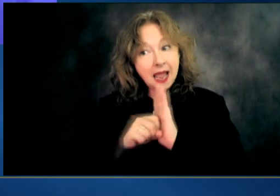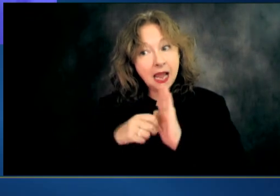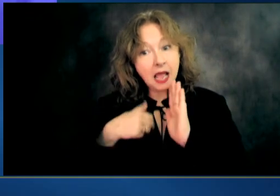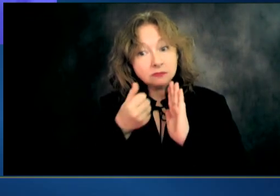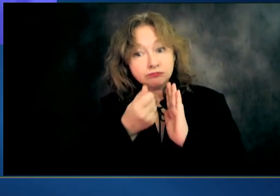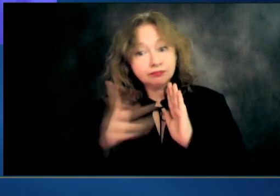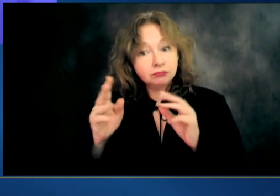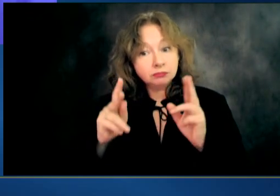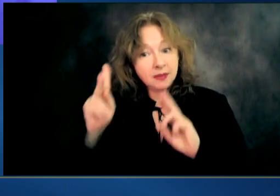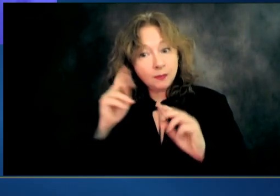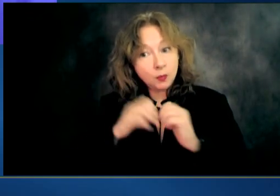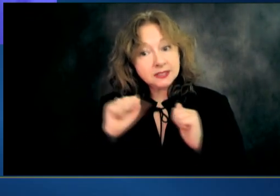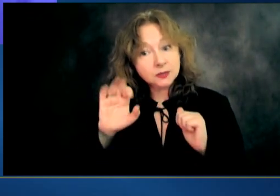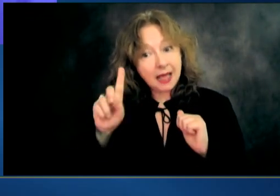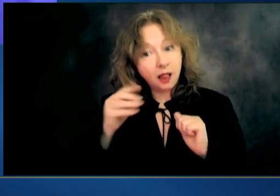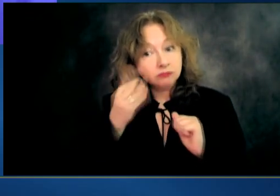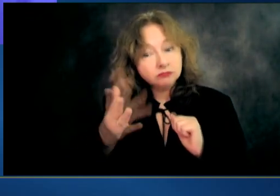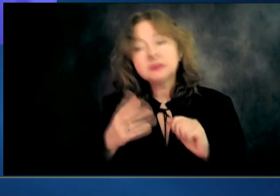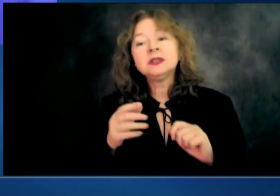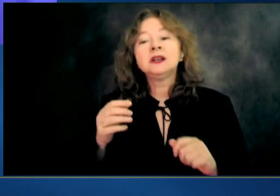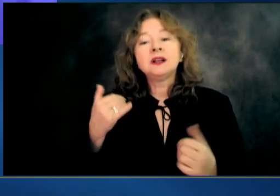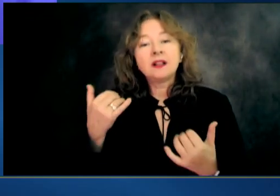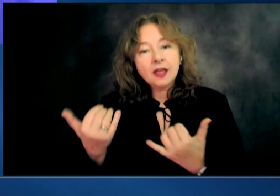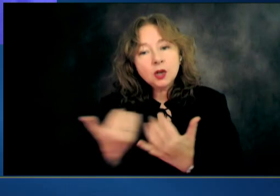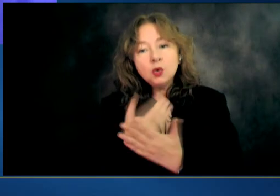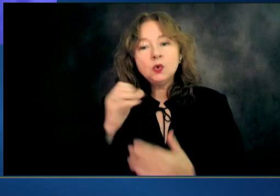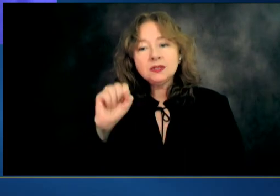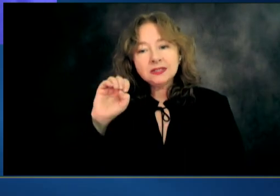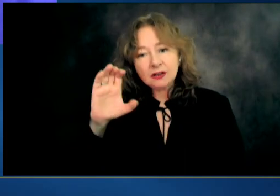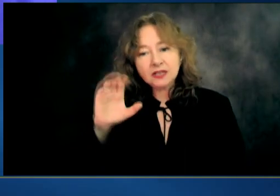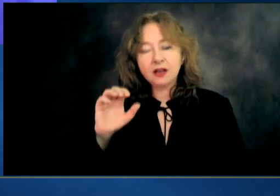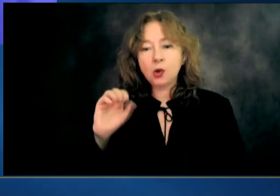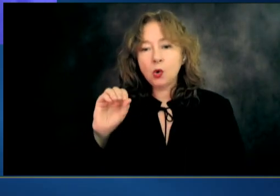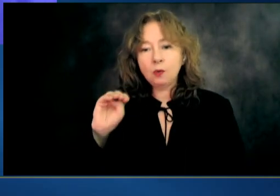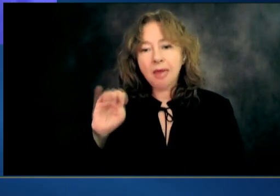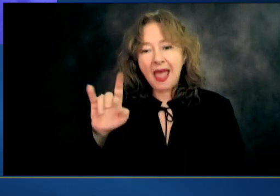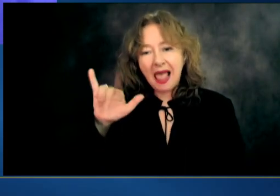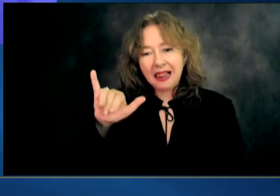understands this. I had a conversation with him. He says their team's going to be on this